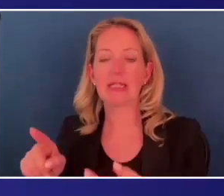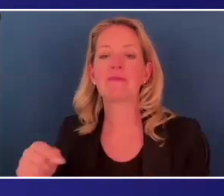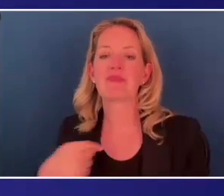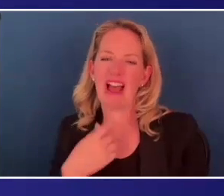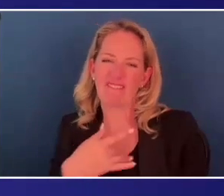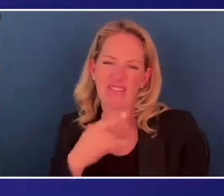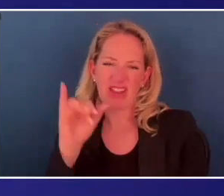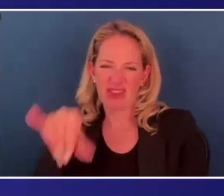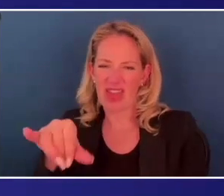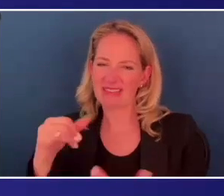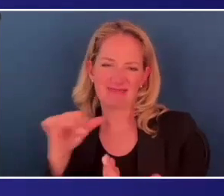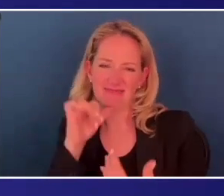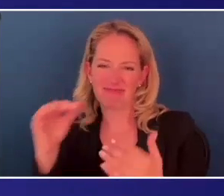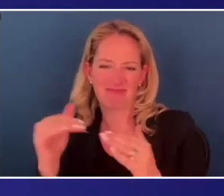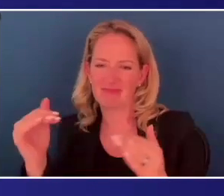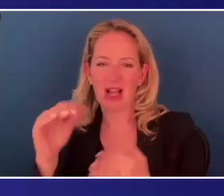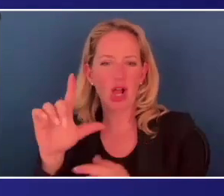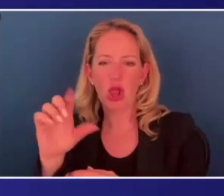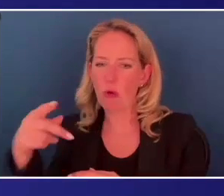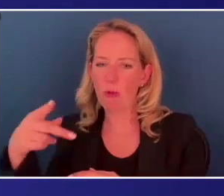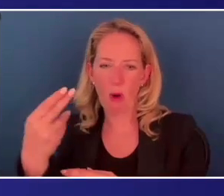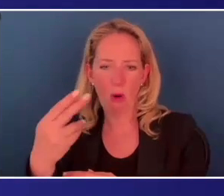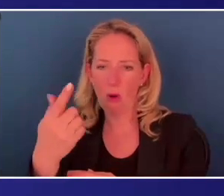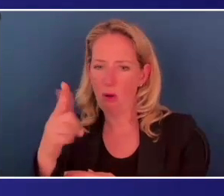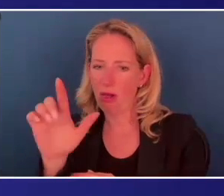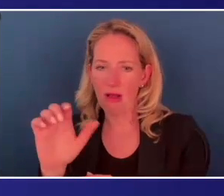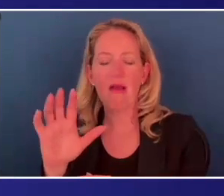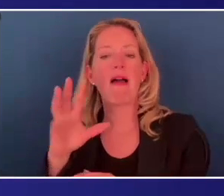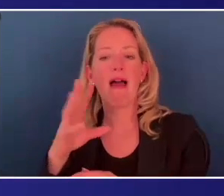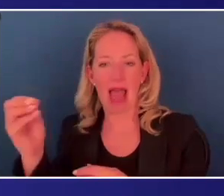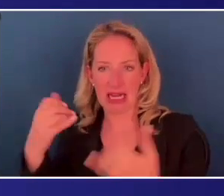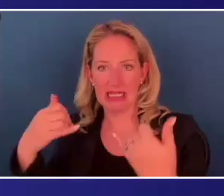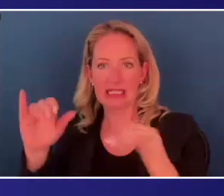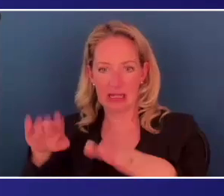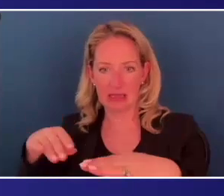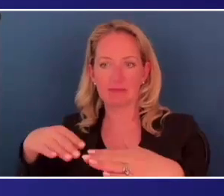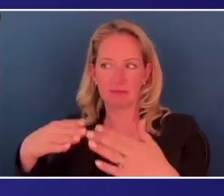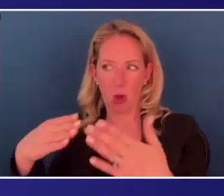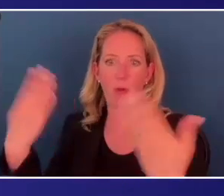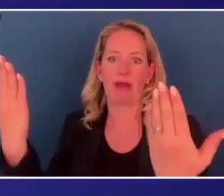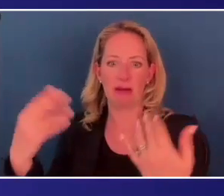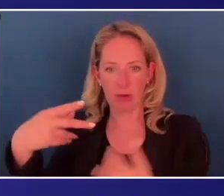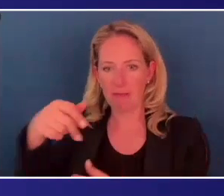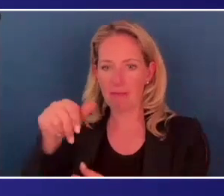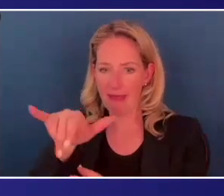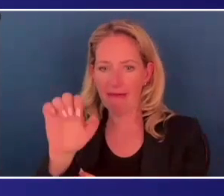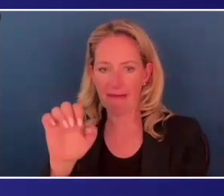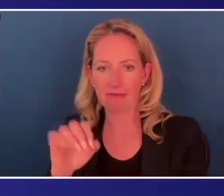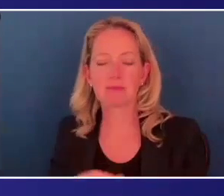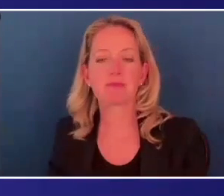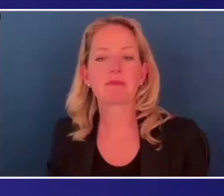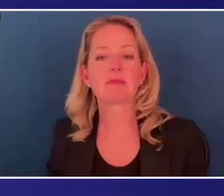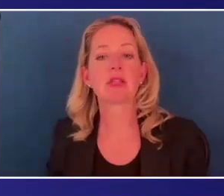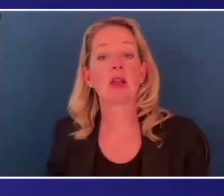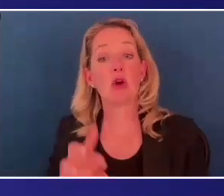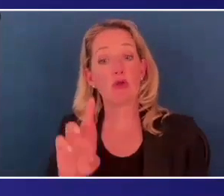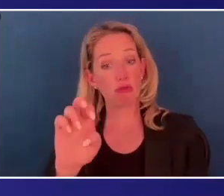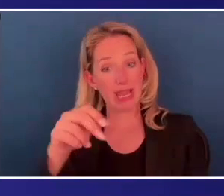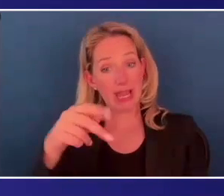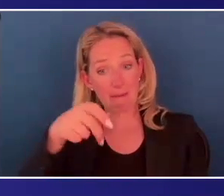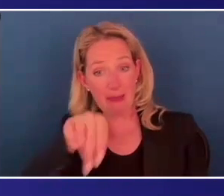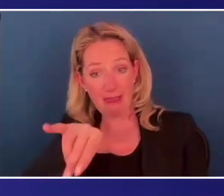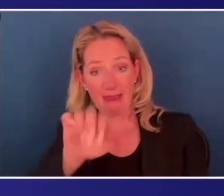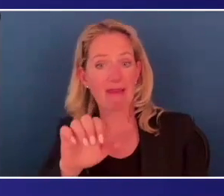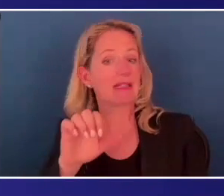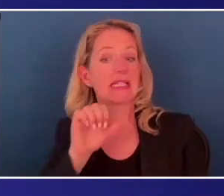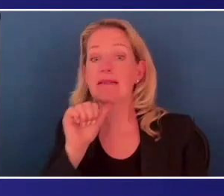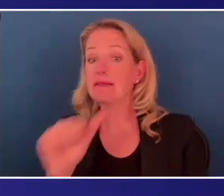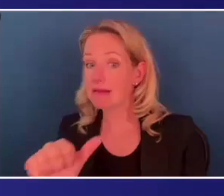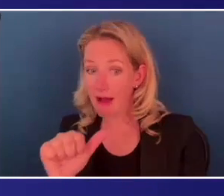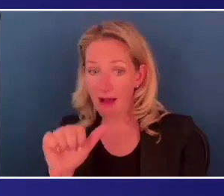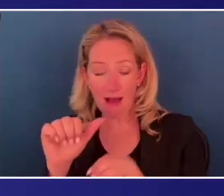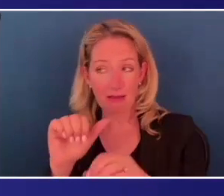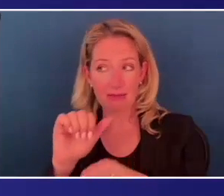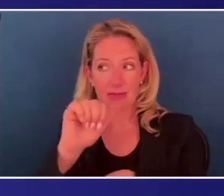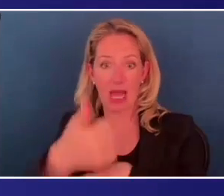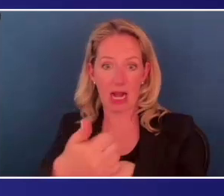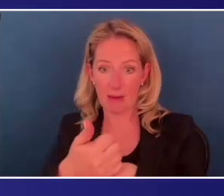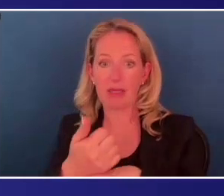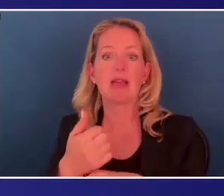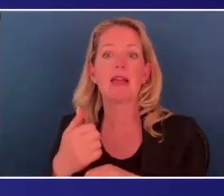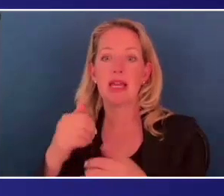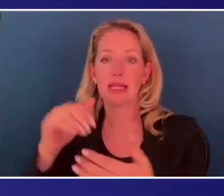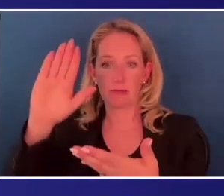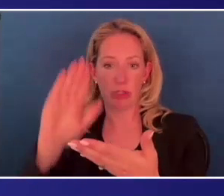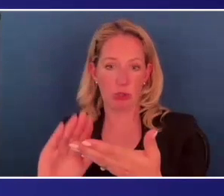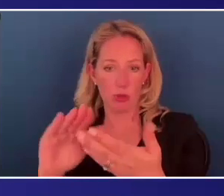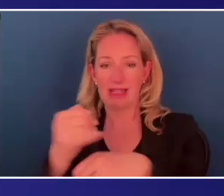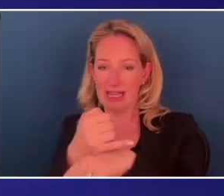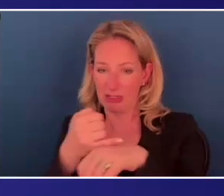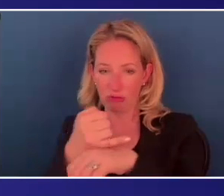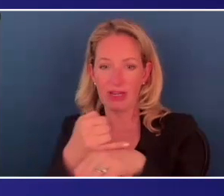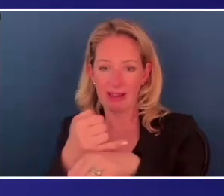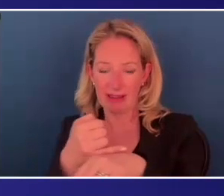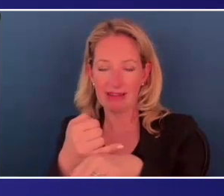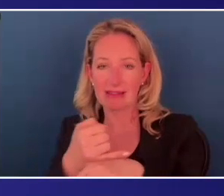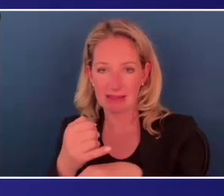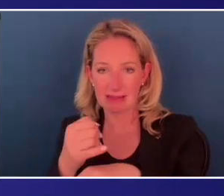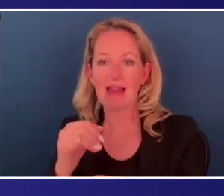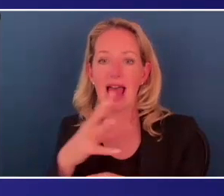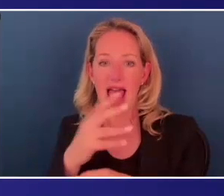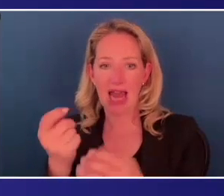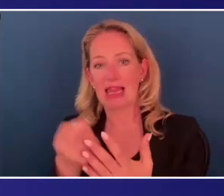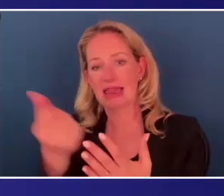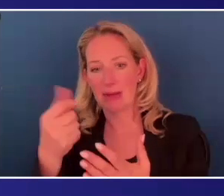A couple of things that repay did not do that I think would be retained, not do that I think would be, a couple of things that repay did not do that I think would be routine as well is strapping the interest subsidy and eliminating the monthly payment cap.